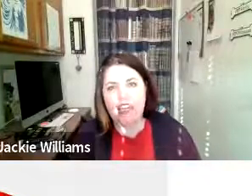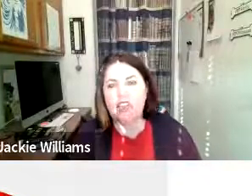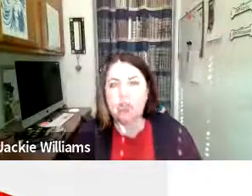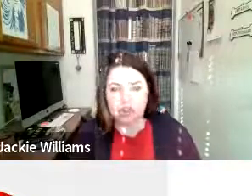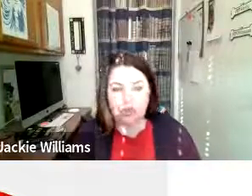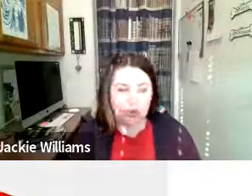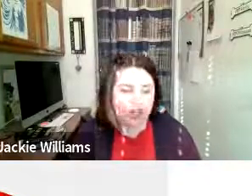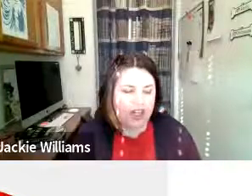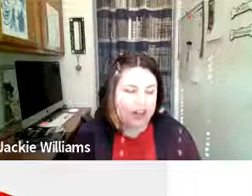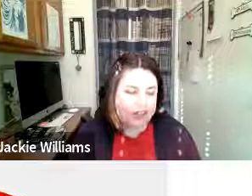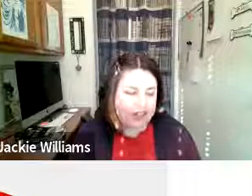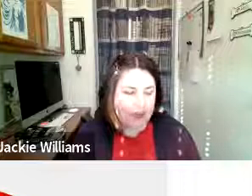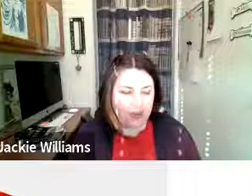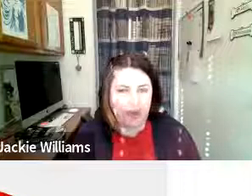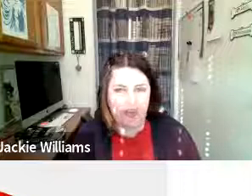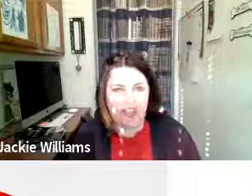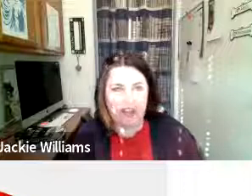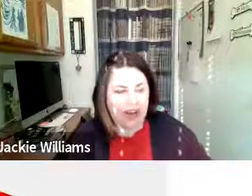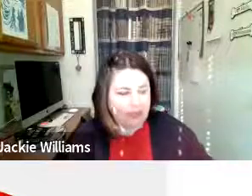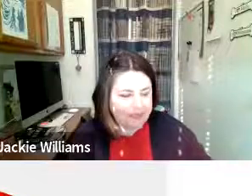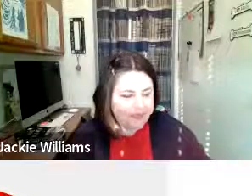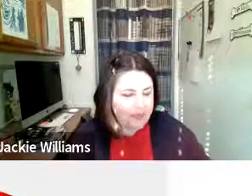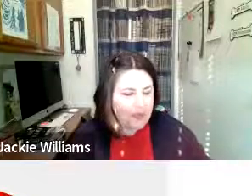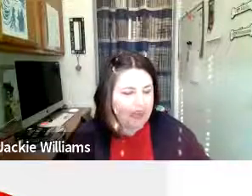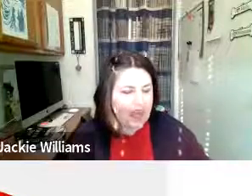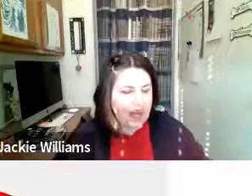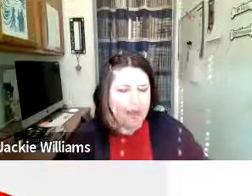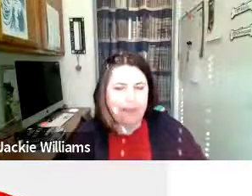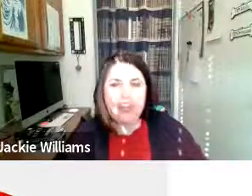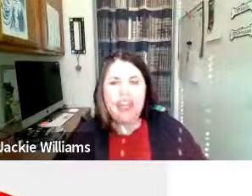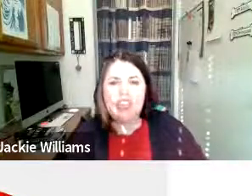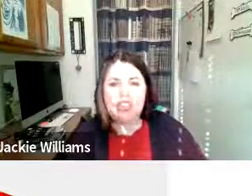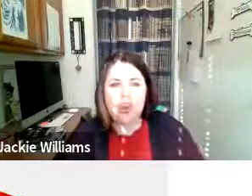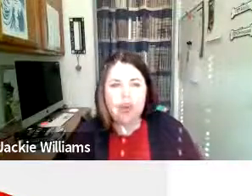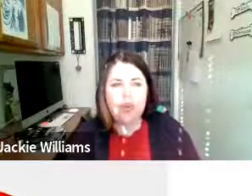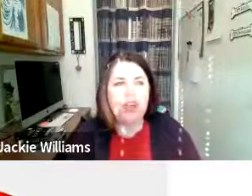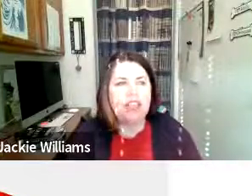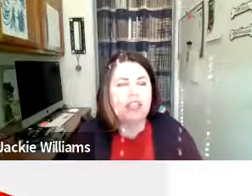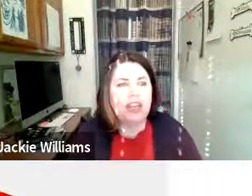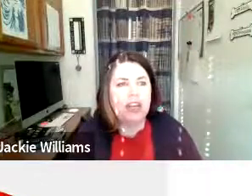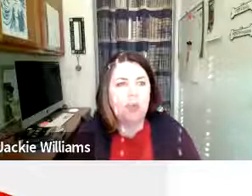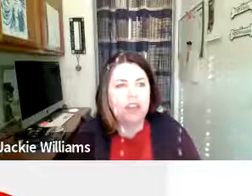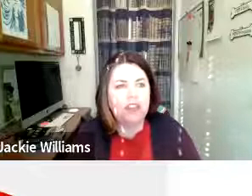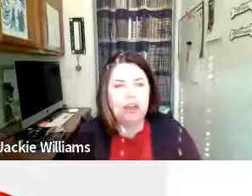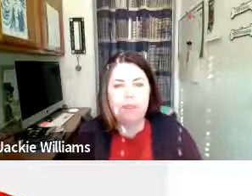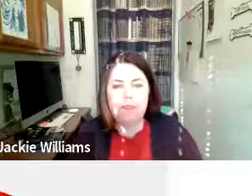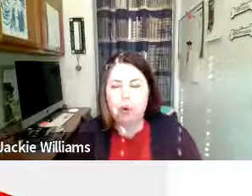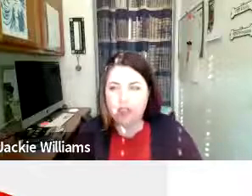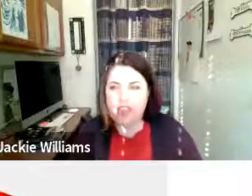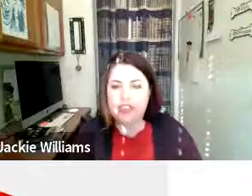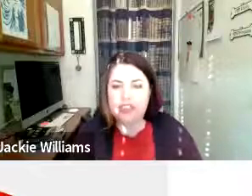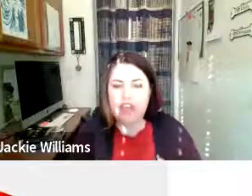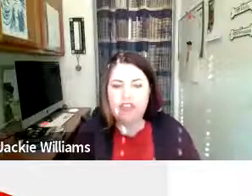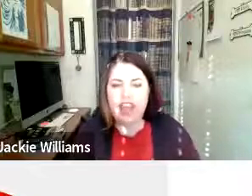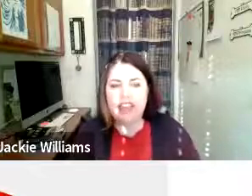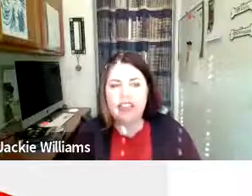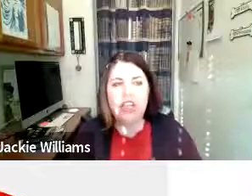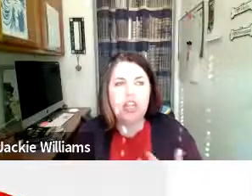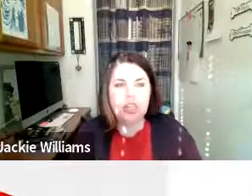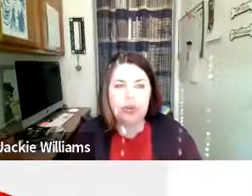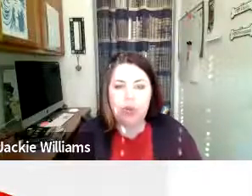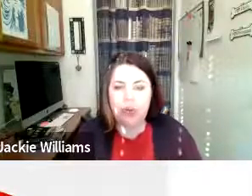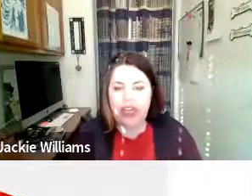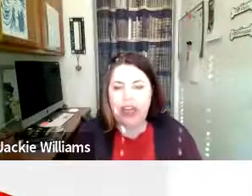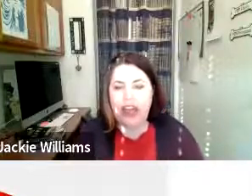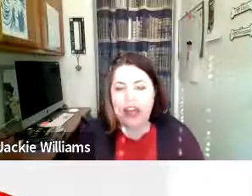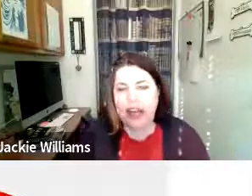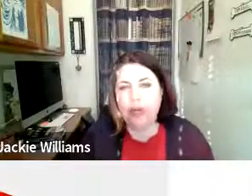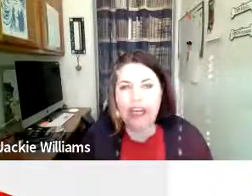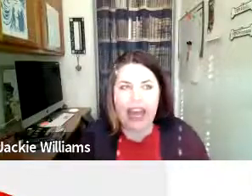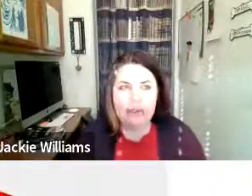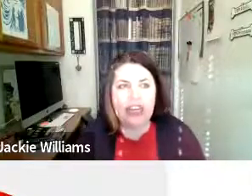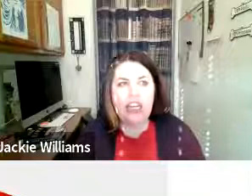the instructional coordinator. That's my role underneath the grant. So the one of the portions of that new employee equity Academy